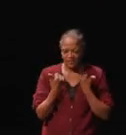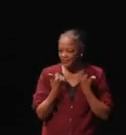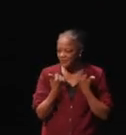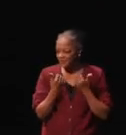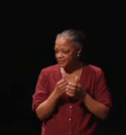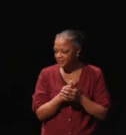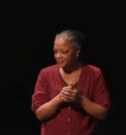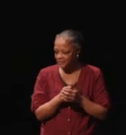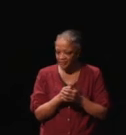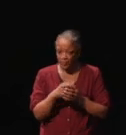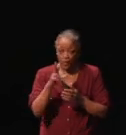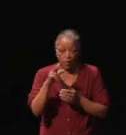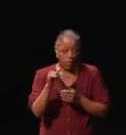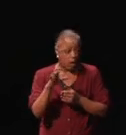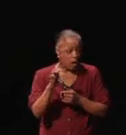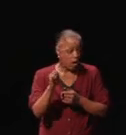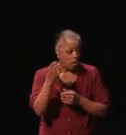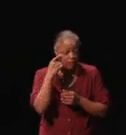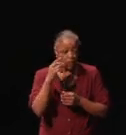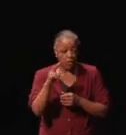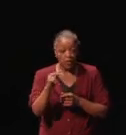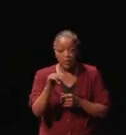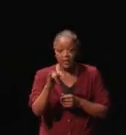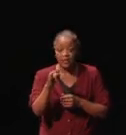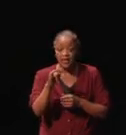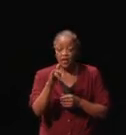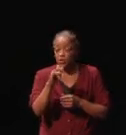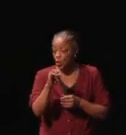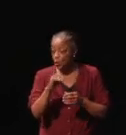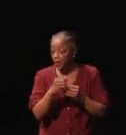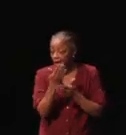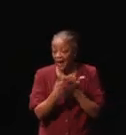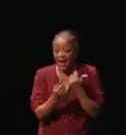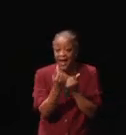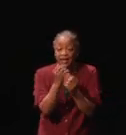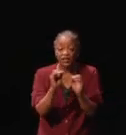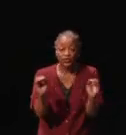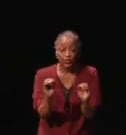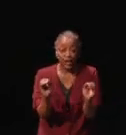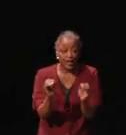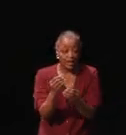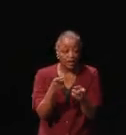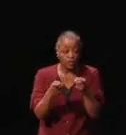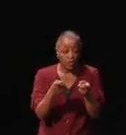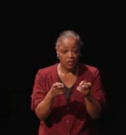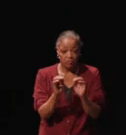Very rare Nintendo made thinness hands-free controller which would